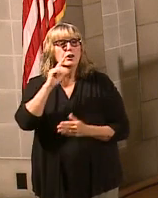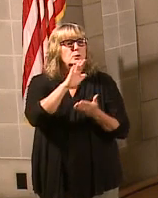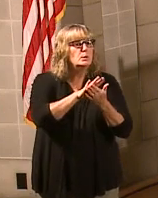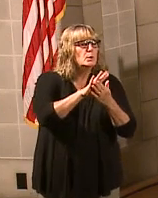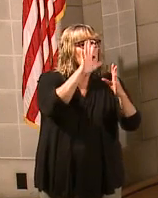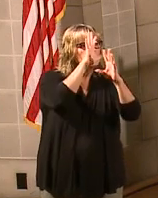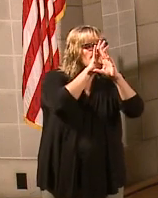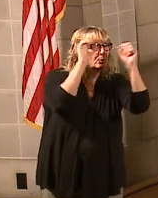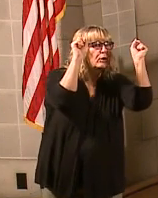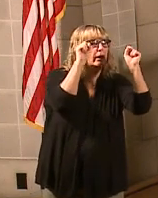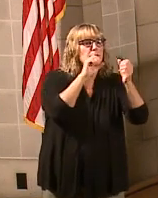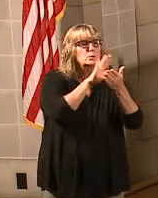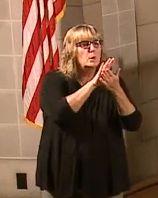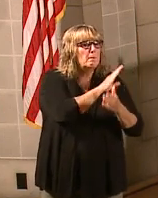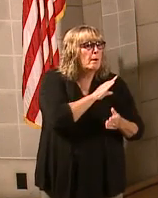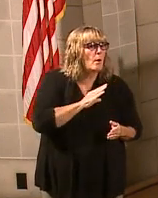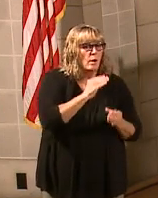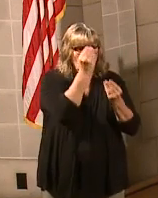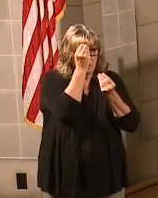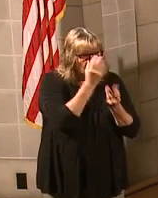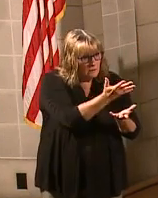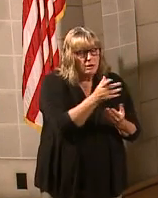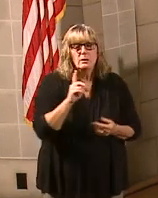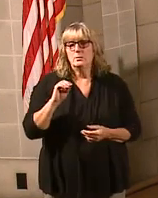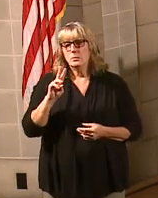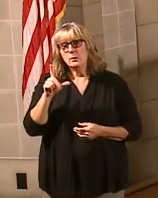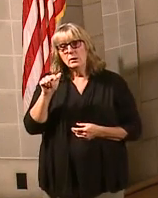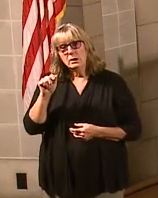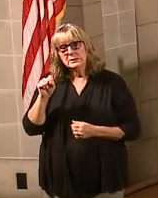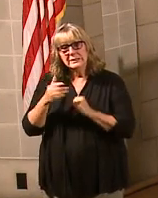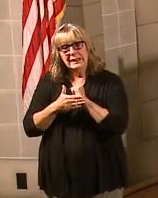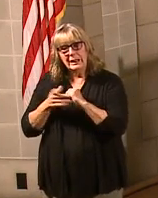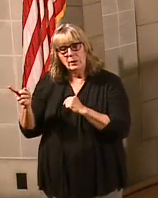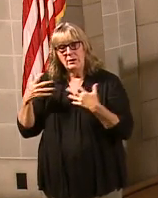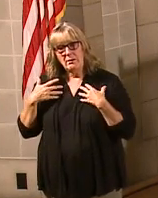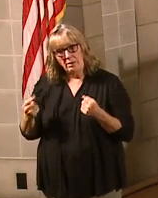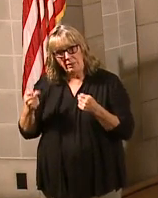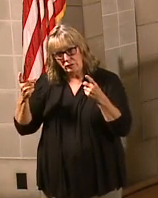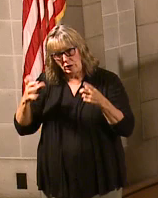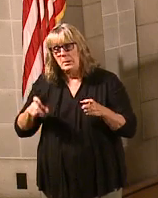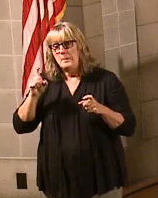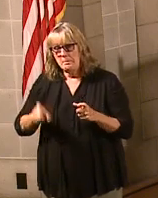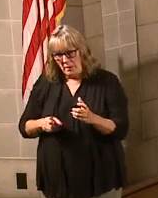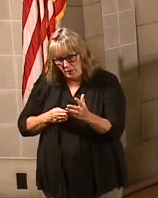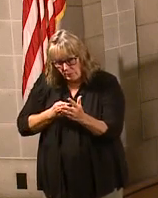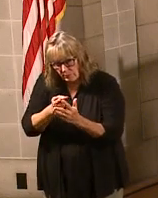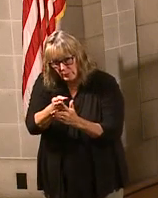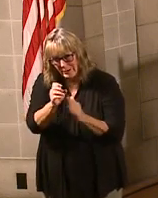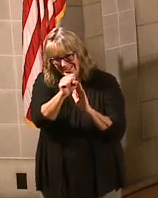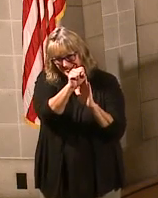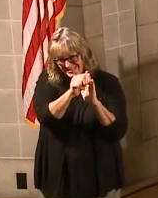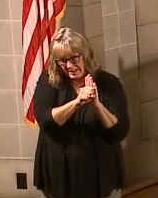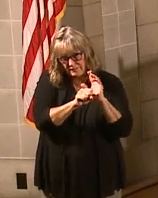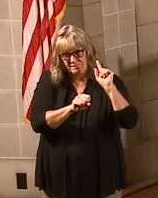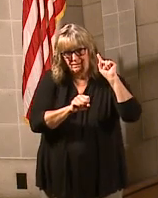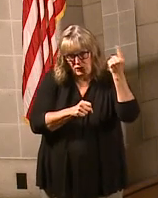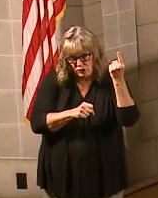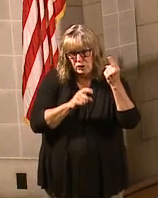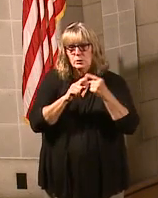WITHOUT COMING THROUGH THE STATE FIRST. SO JUST FOR ALL THE SCHOOL SUPERINTENDENTS AND SCHOOL